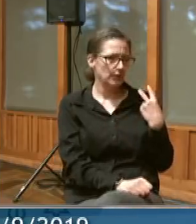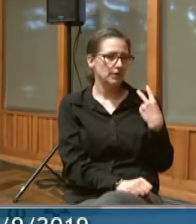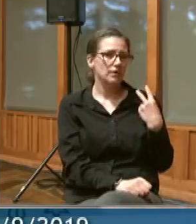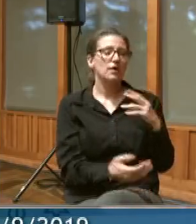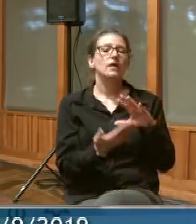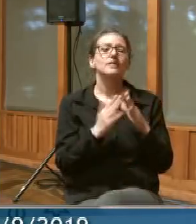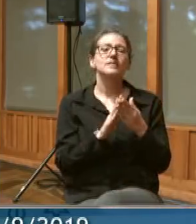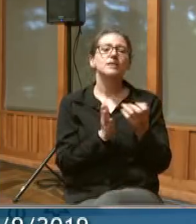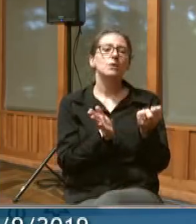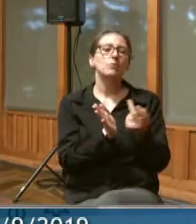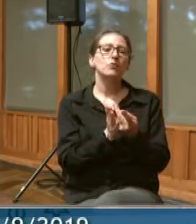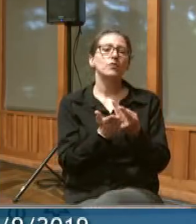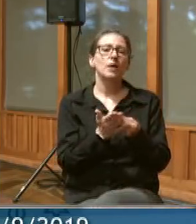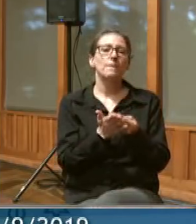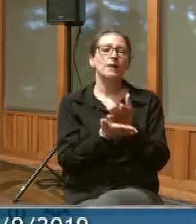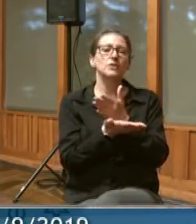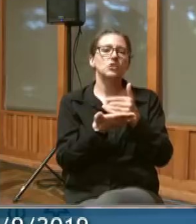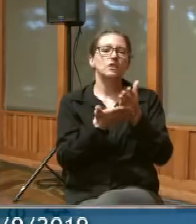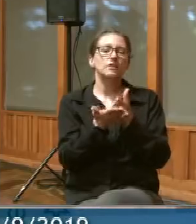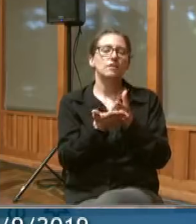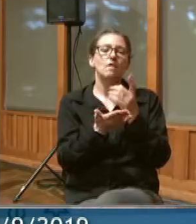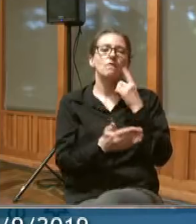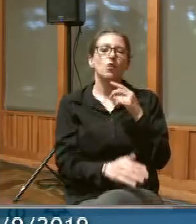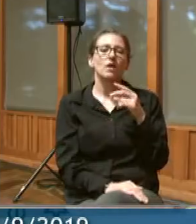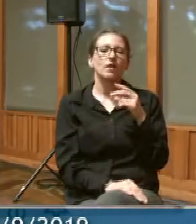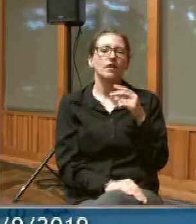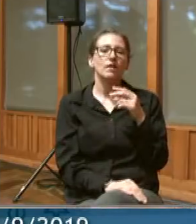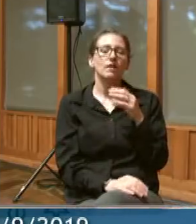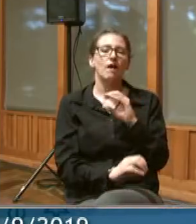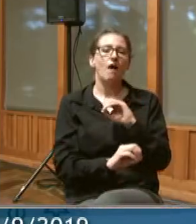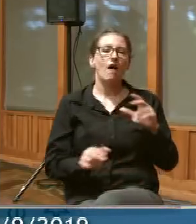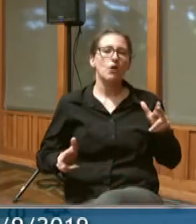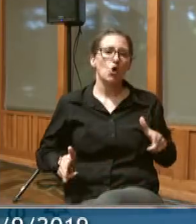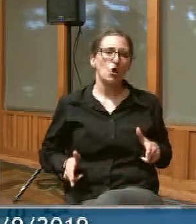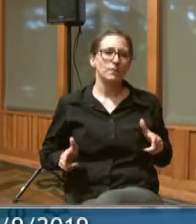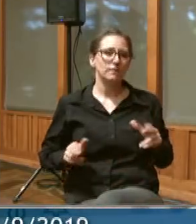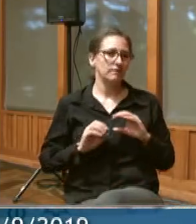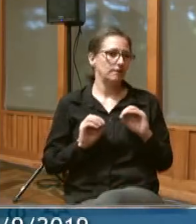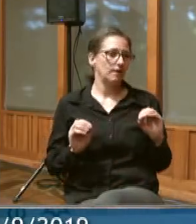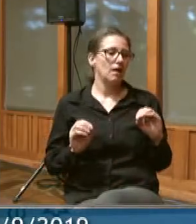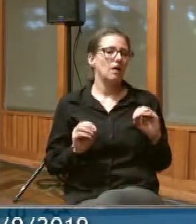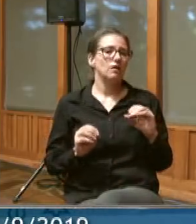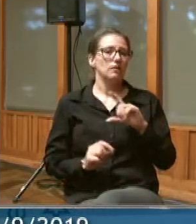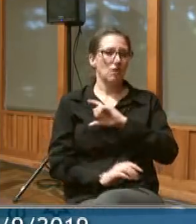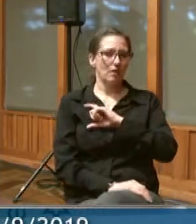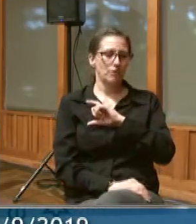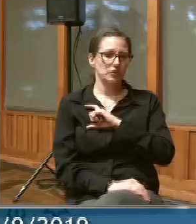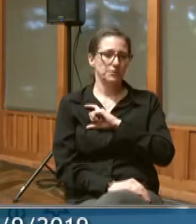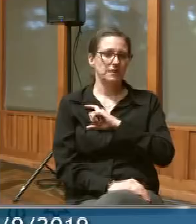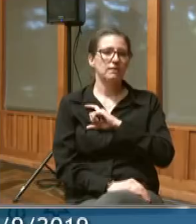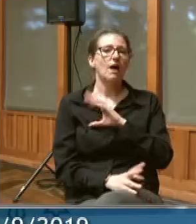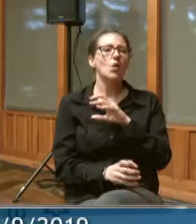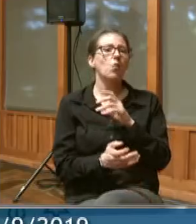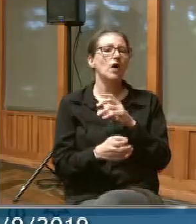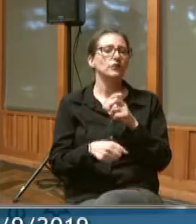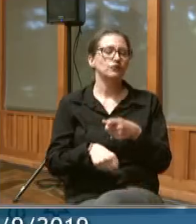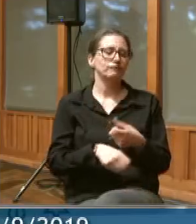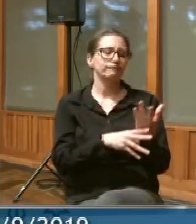TO BE CLEAR ABOUT, THE CITY